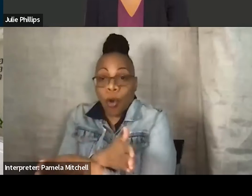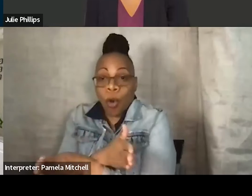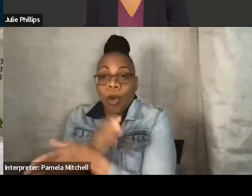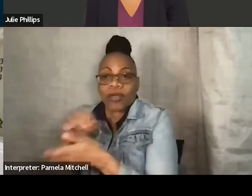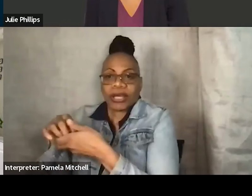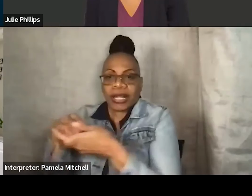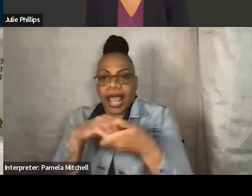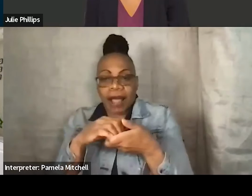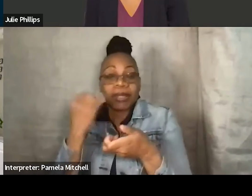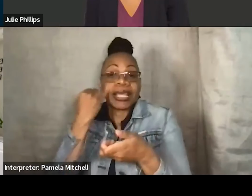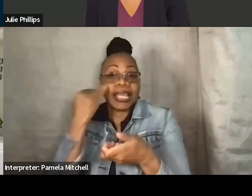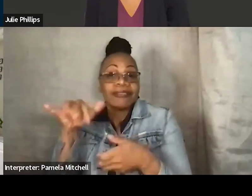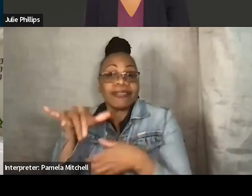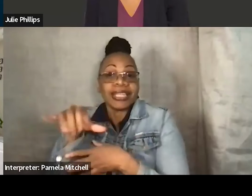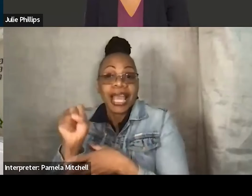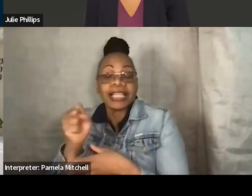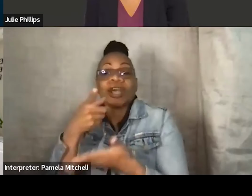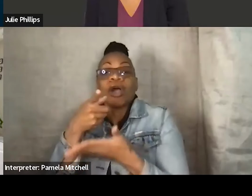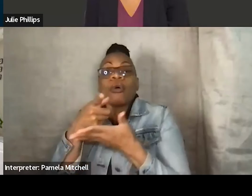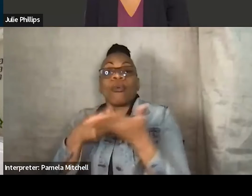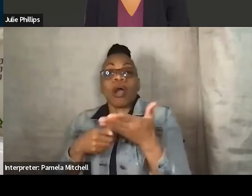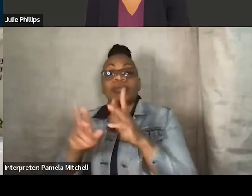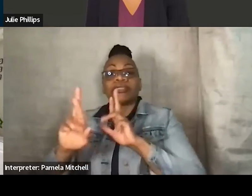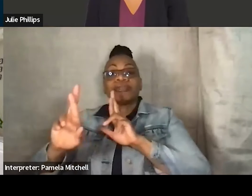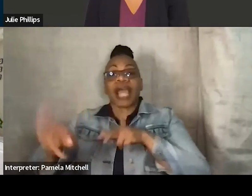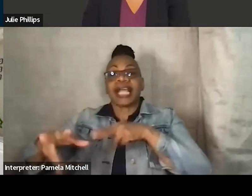"to adding heads of all the CCBHCs to the board?"